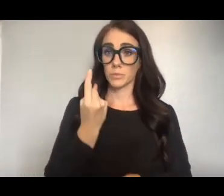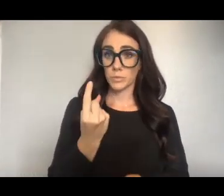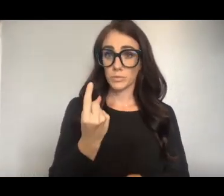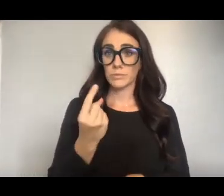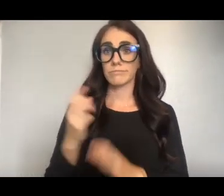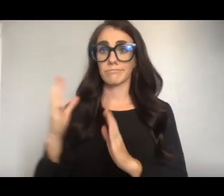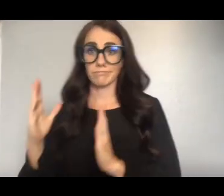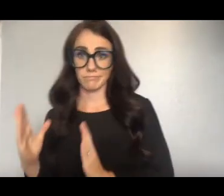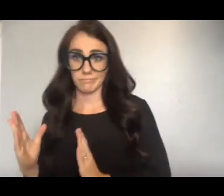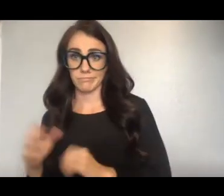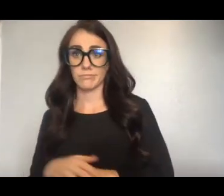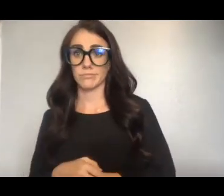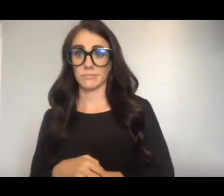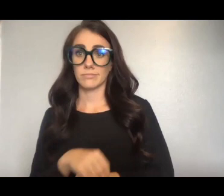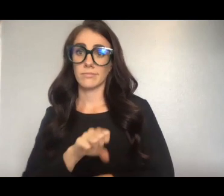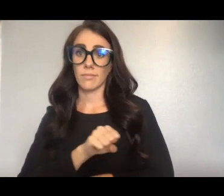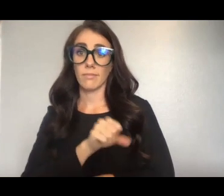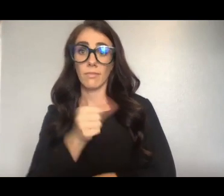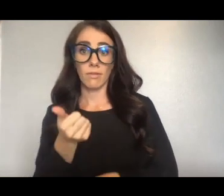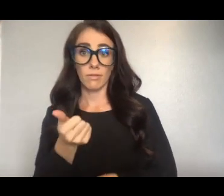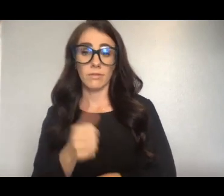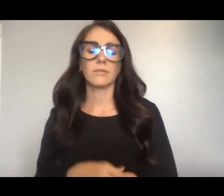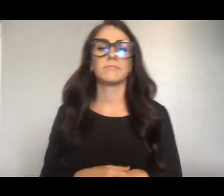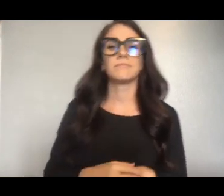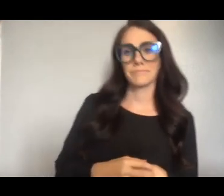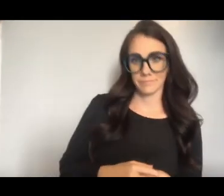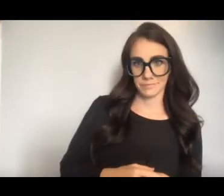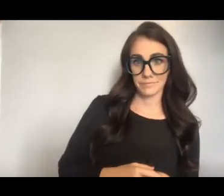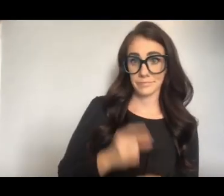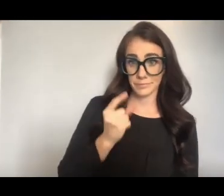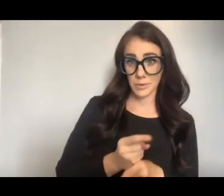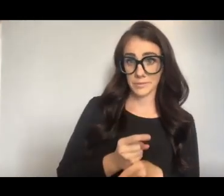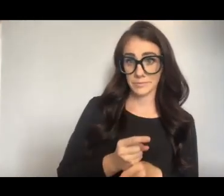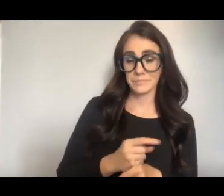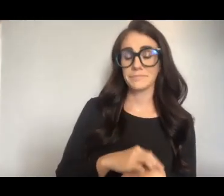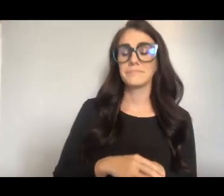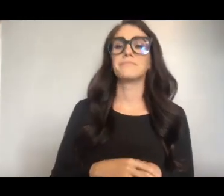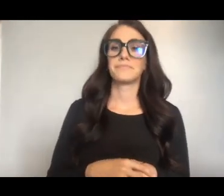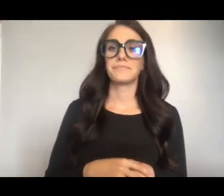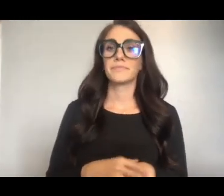And how you can set up one to one side and the other topic to the other side